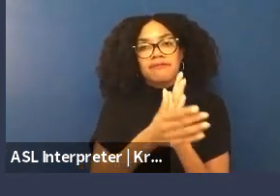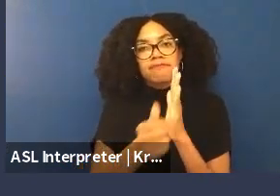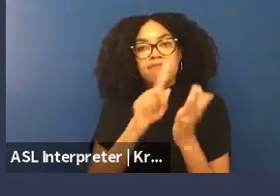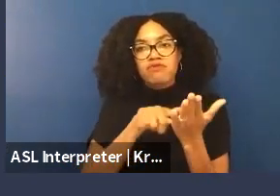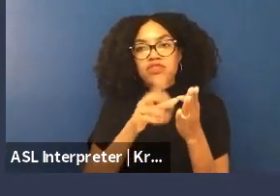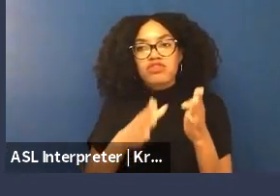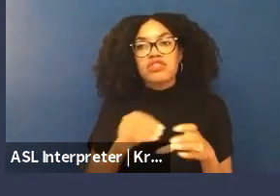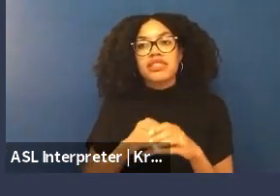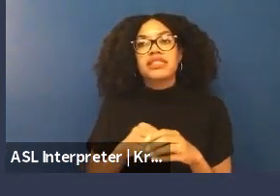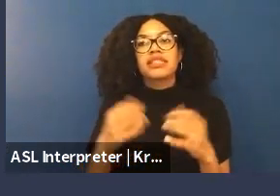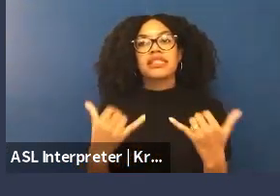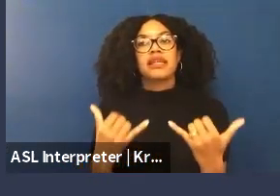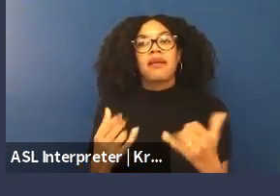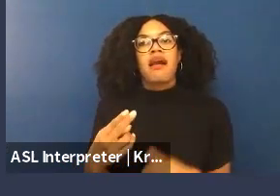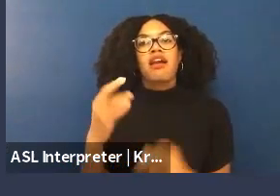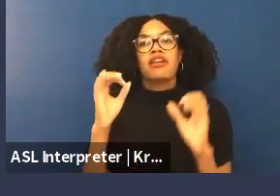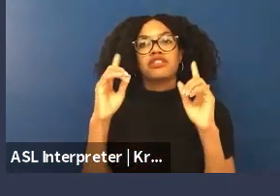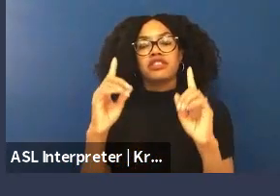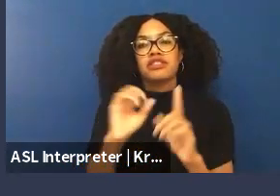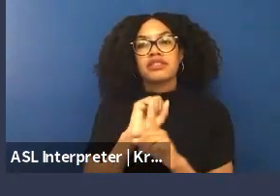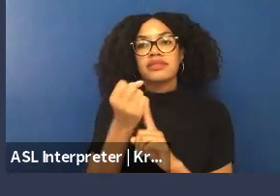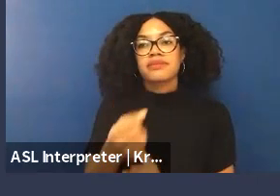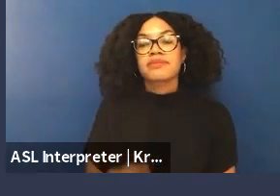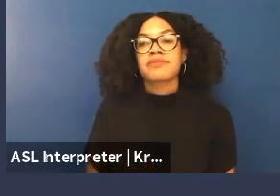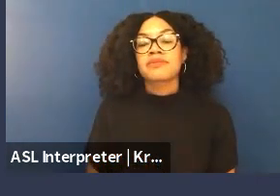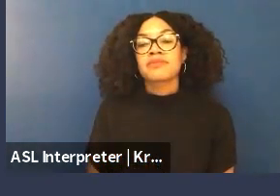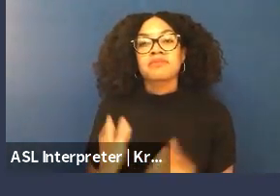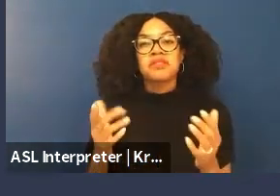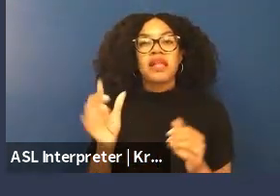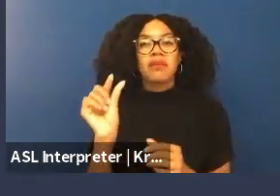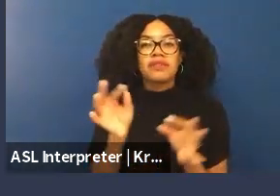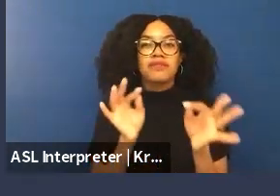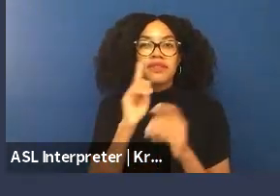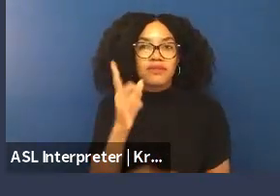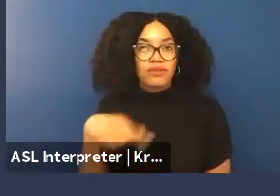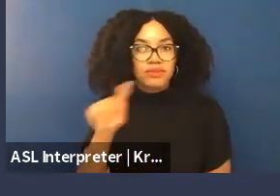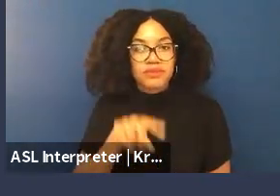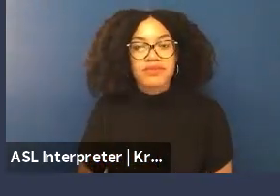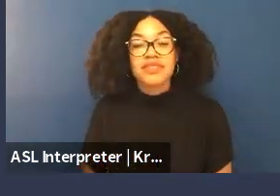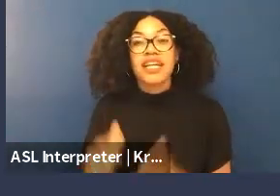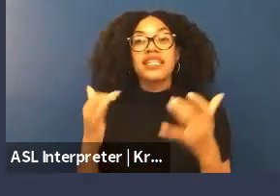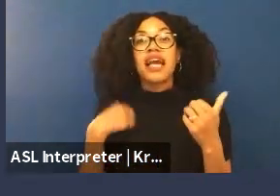So some context for you. And with that we are now going to largely stop talking and turn it over to